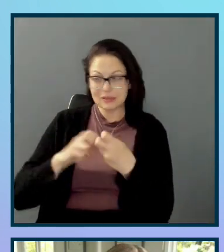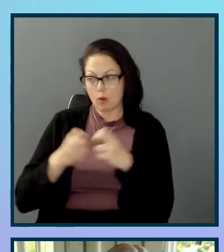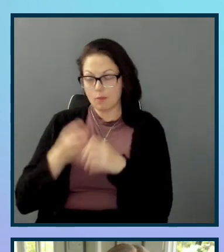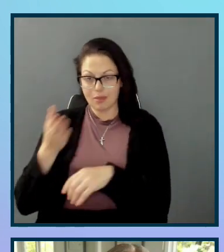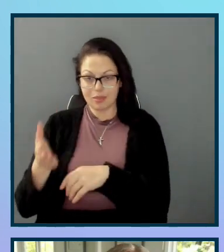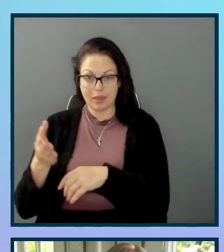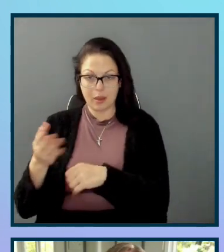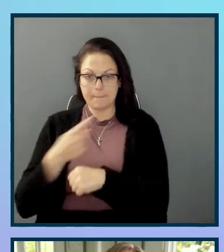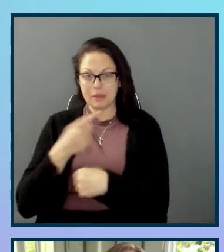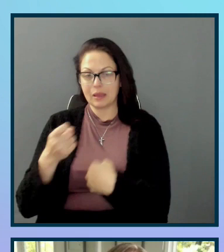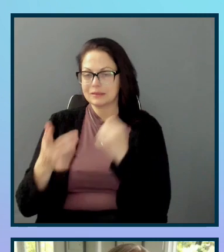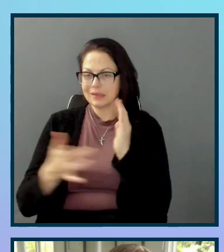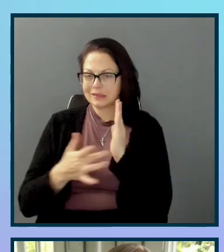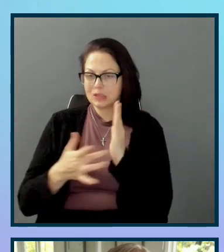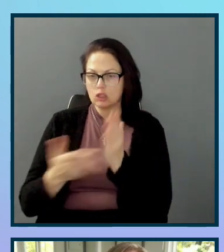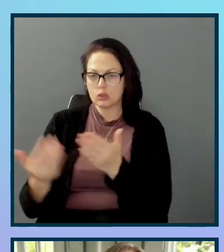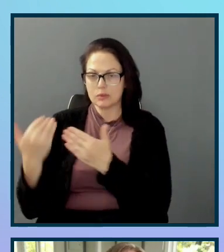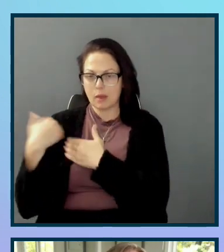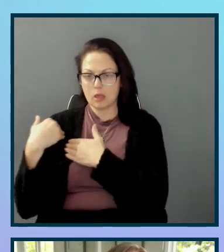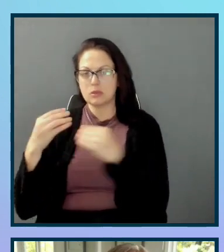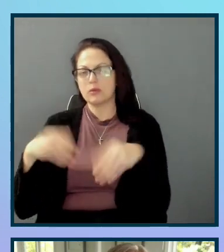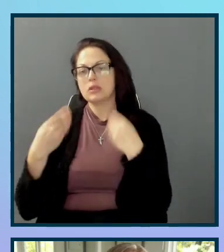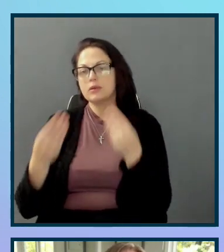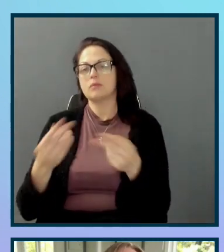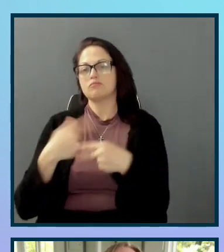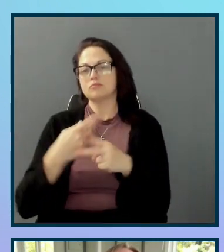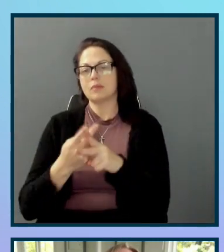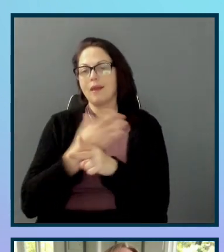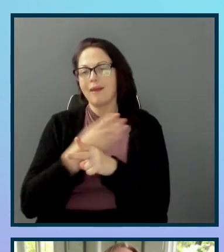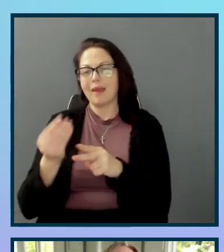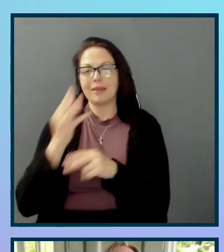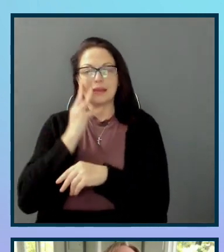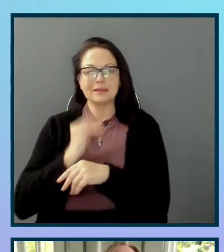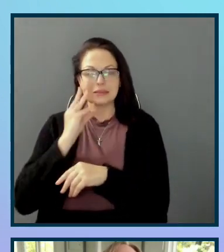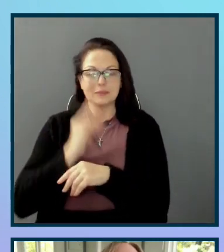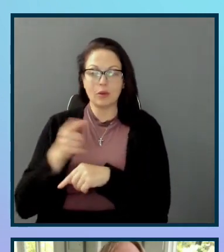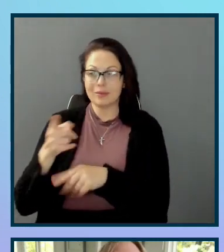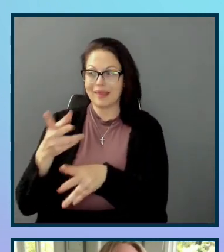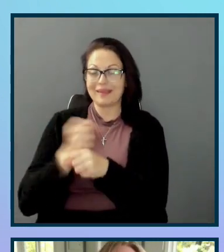Because technology is responsible for the delivery of the product and the experience, they actually inherit all the responsibility